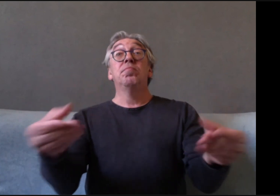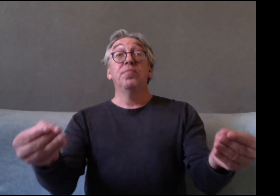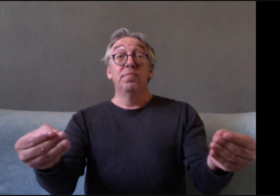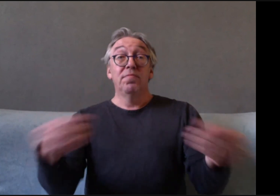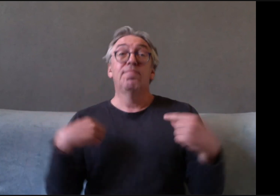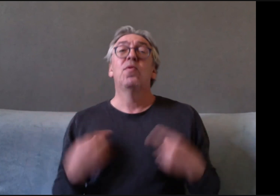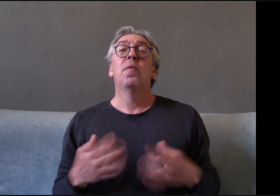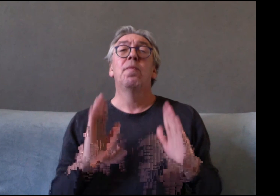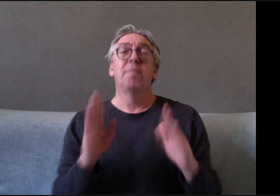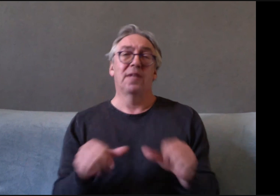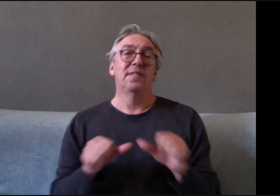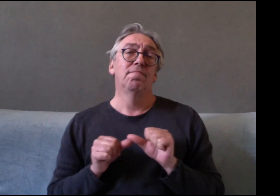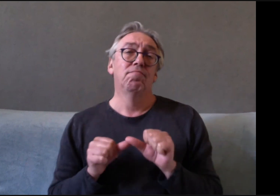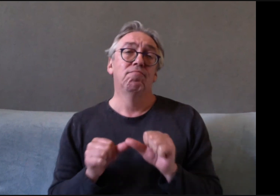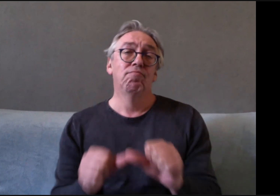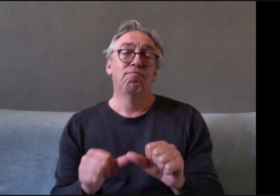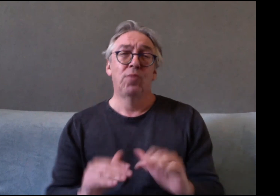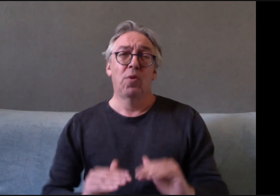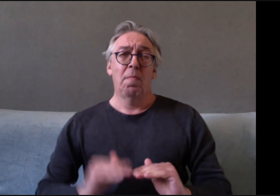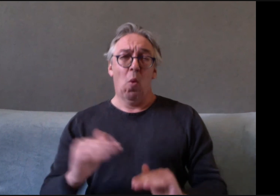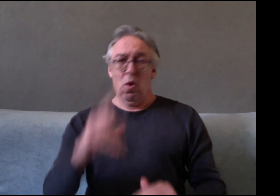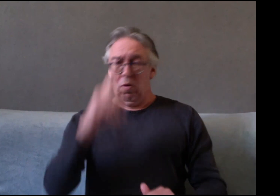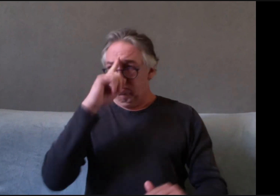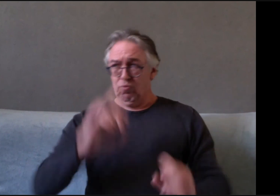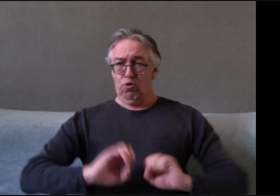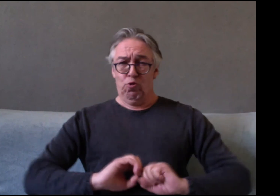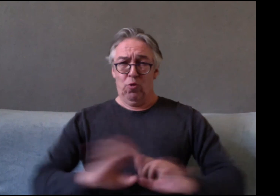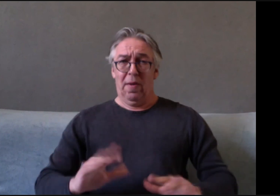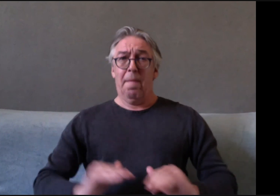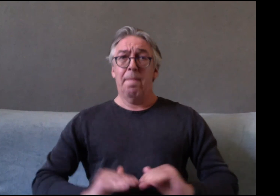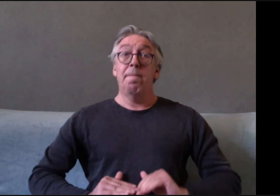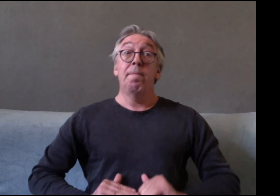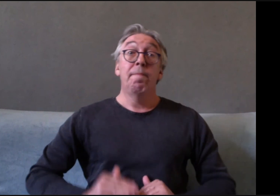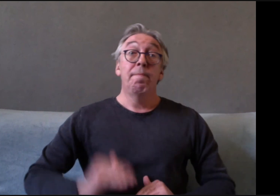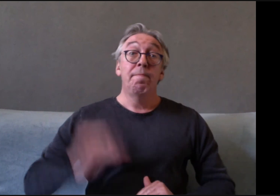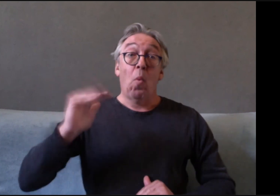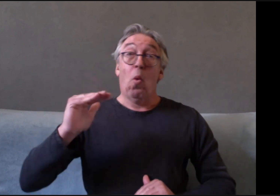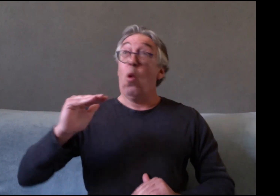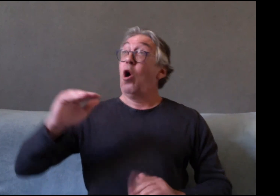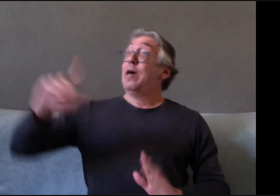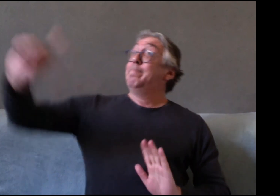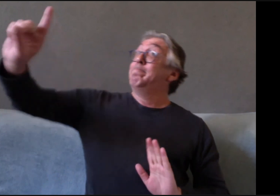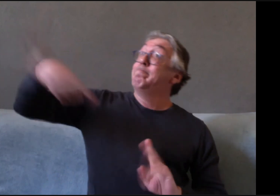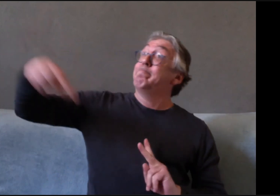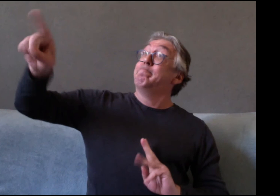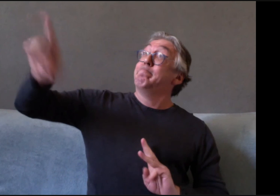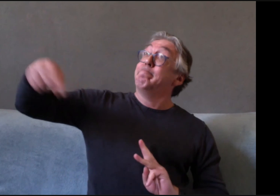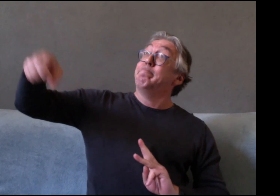more decisive, more demanding that persons with disabilities